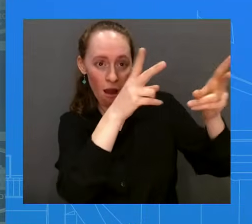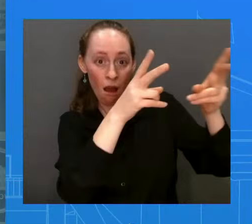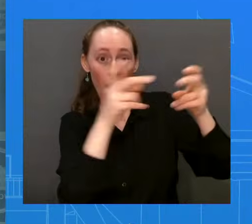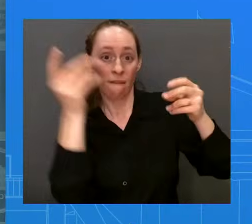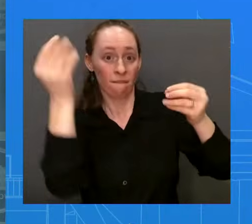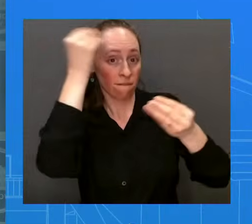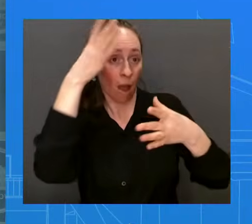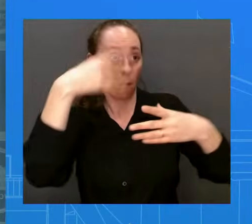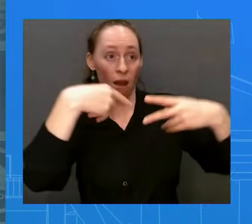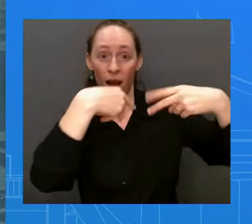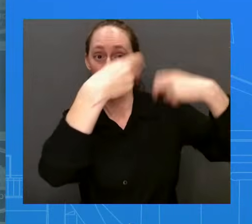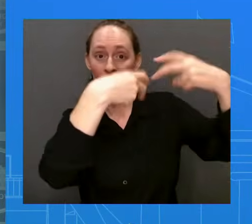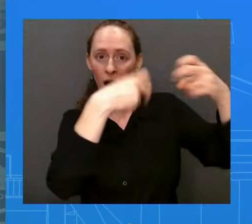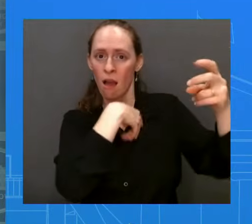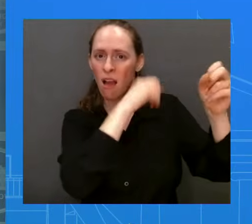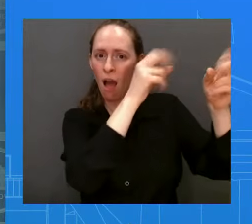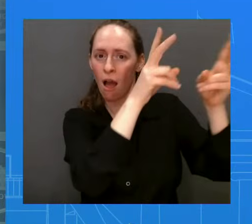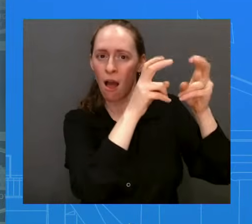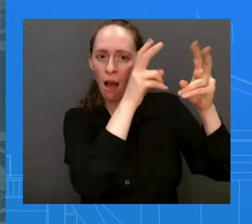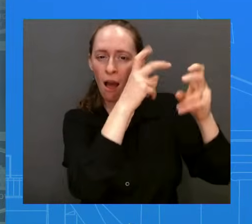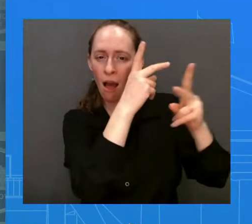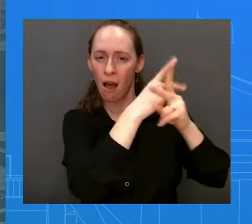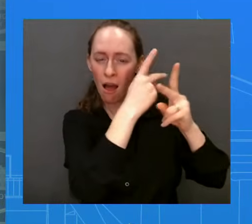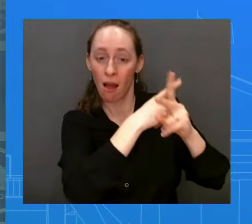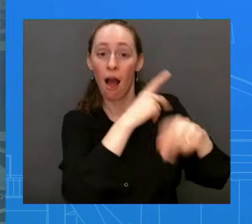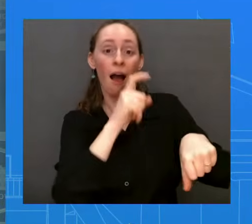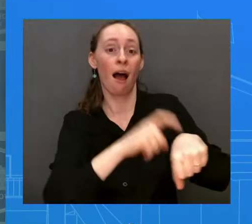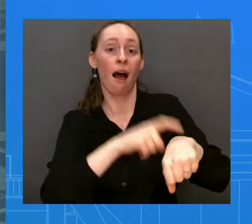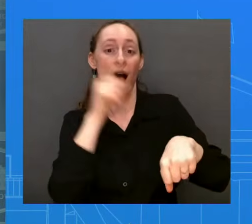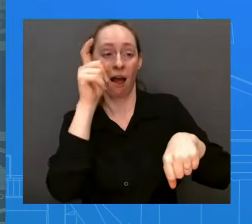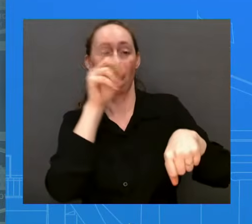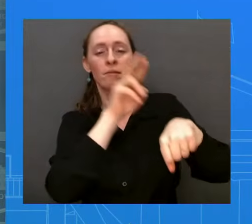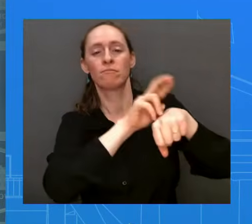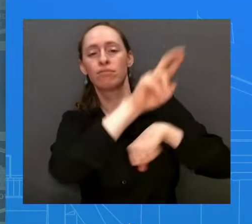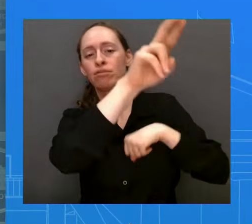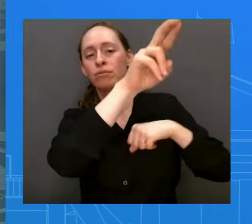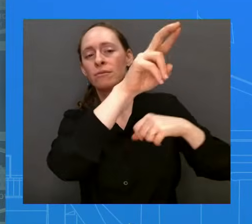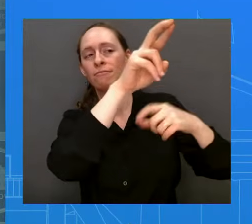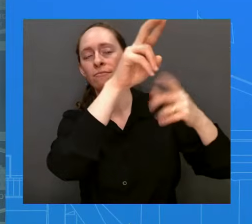And we have retrieved some of that debris off the bottom, and we're studying that -- Hang on a second, I'll be right there --